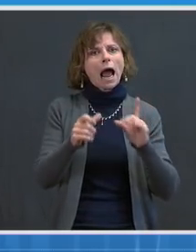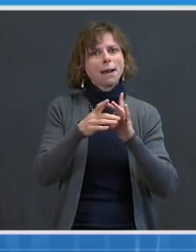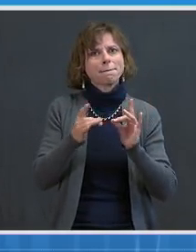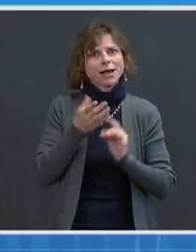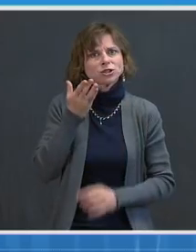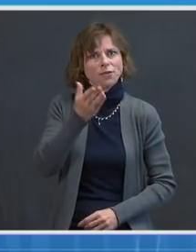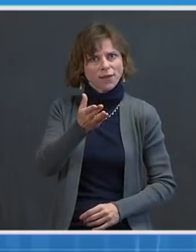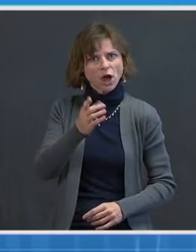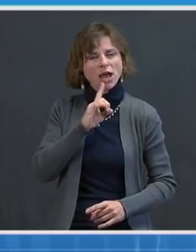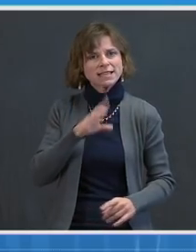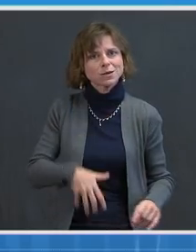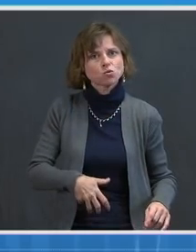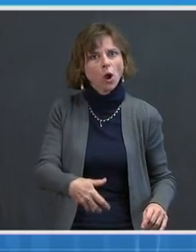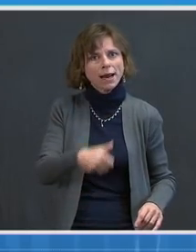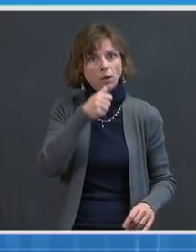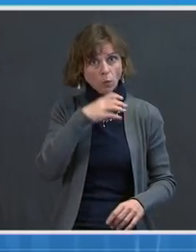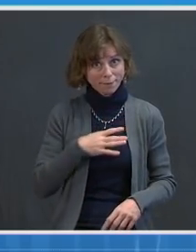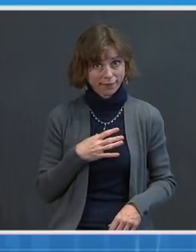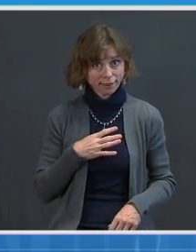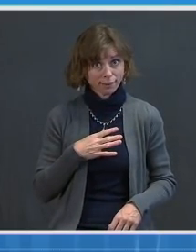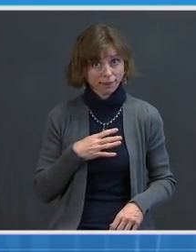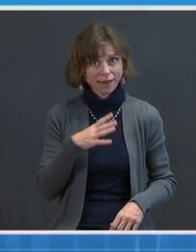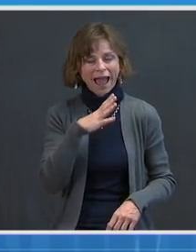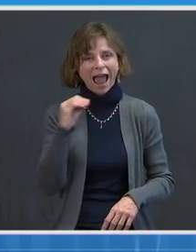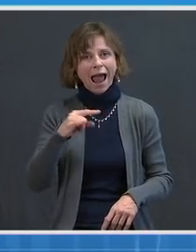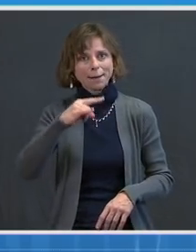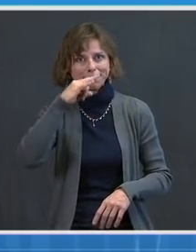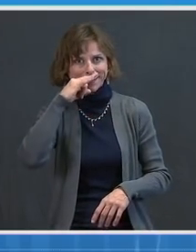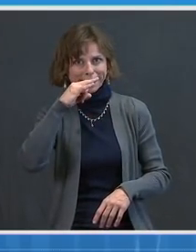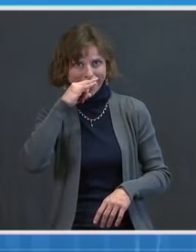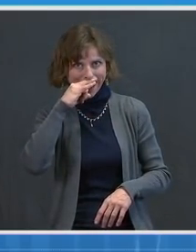are pregnant women and pediatric individuals,